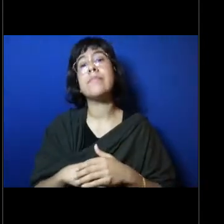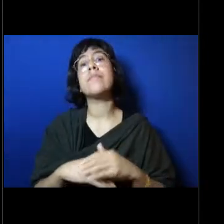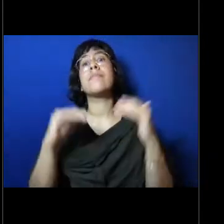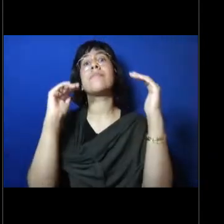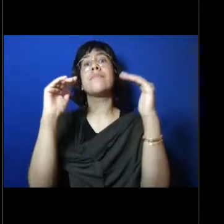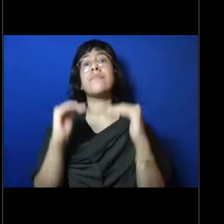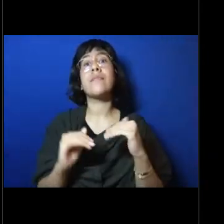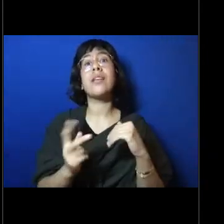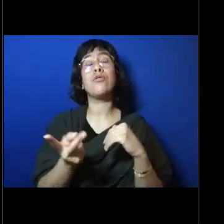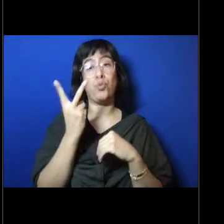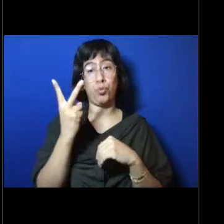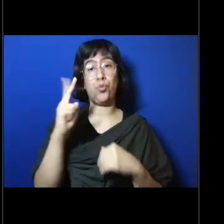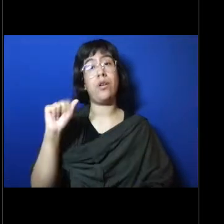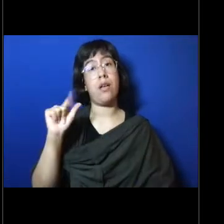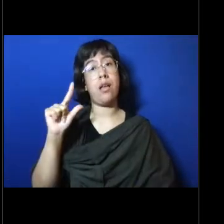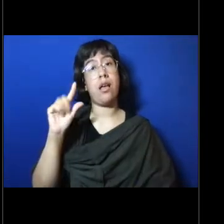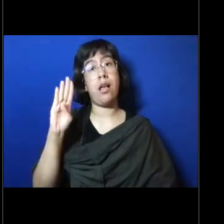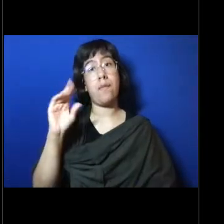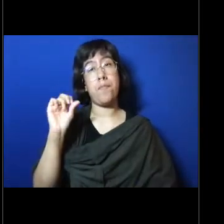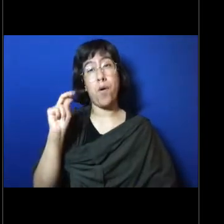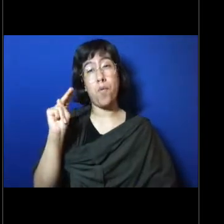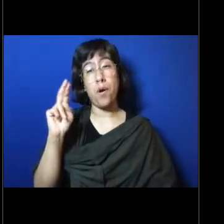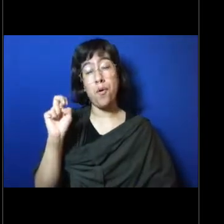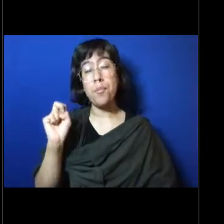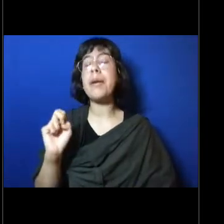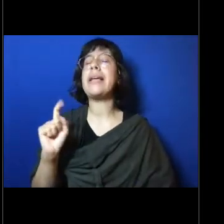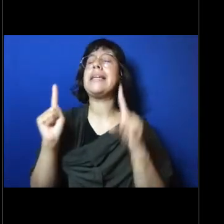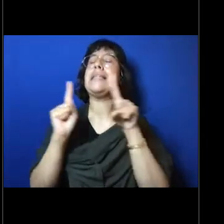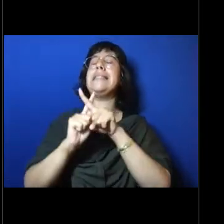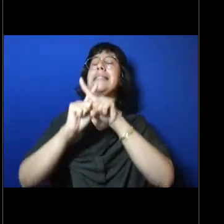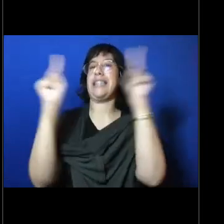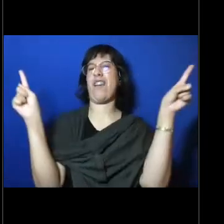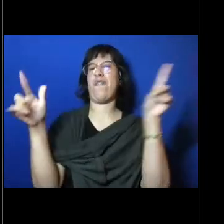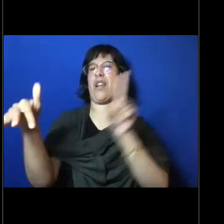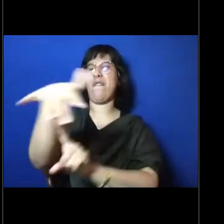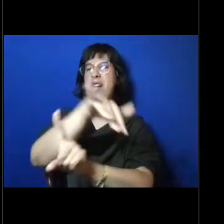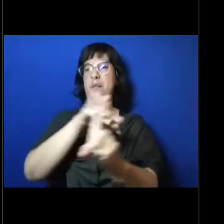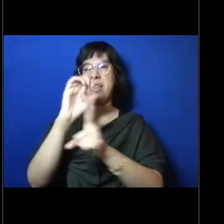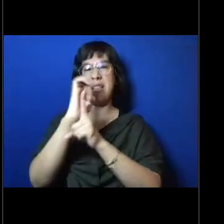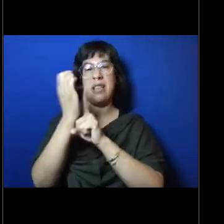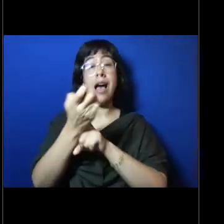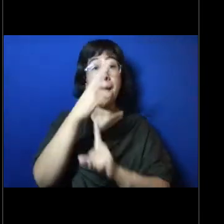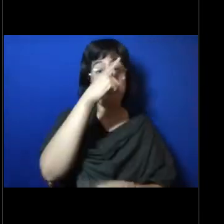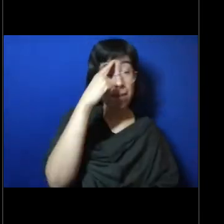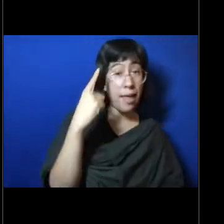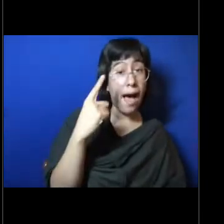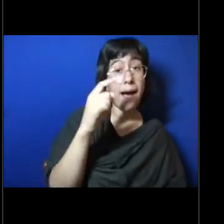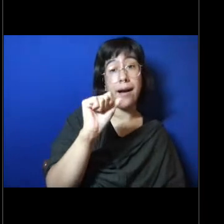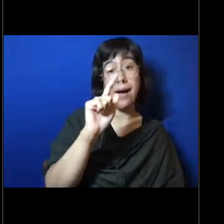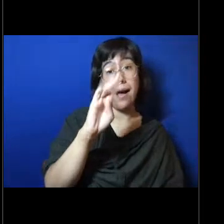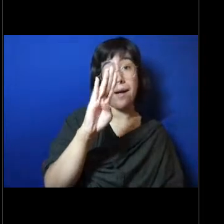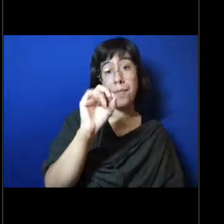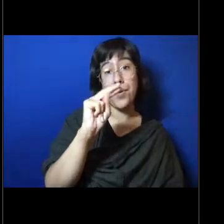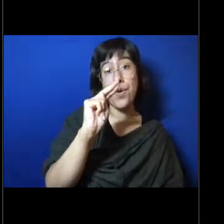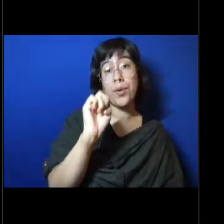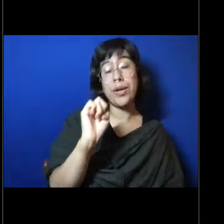that exist in the most different habitats. The black abalone live in areas that are what we call inner tidal,